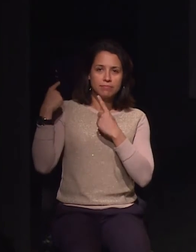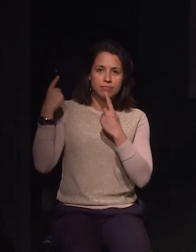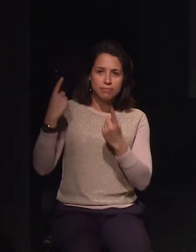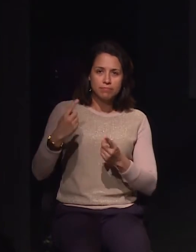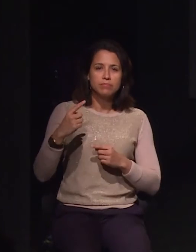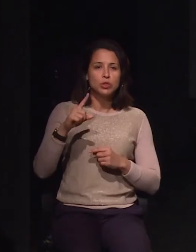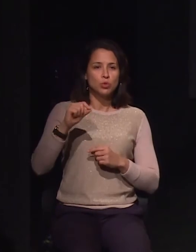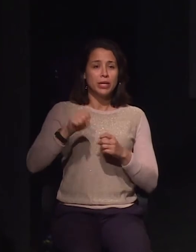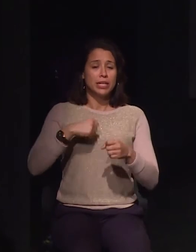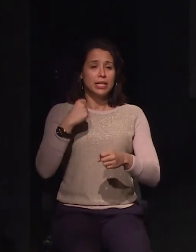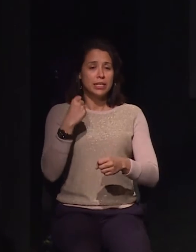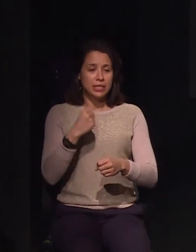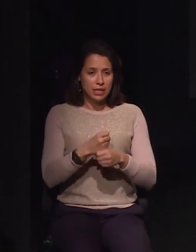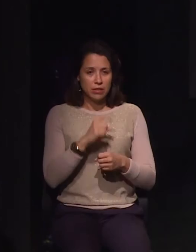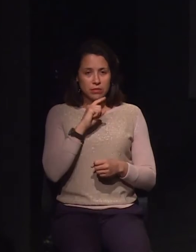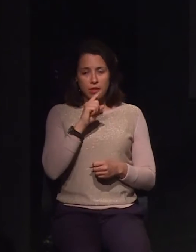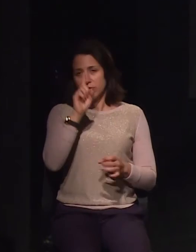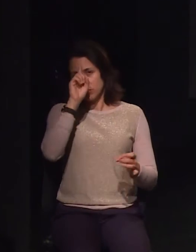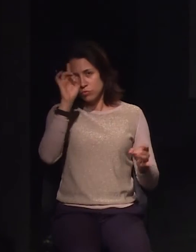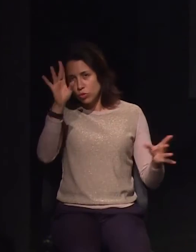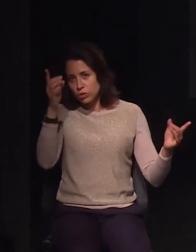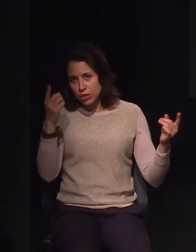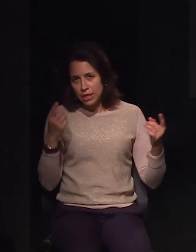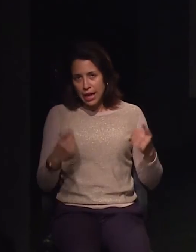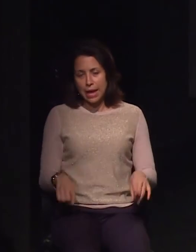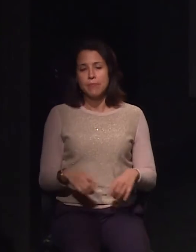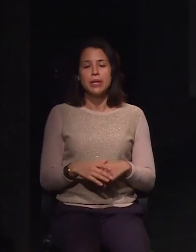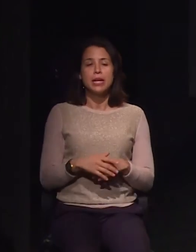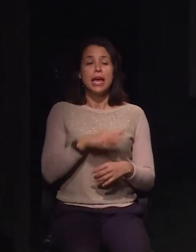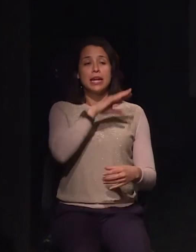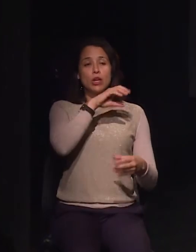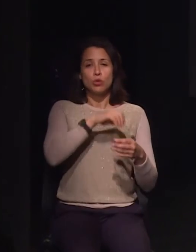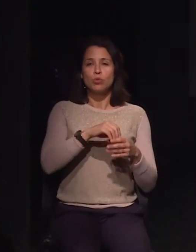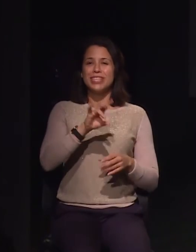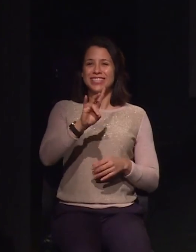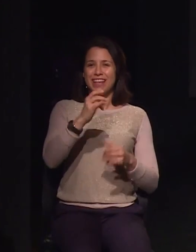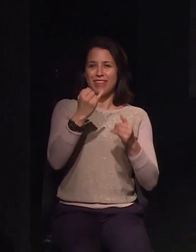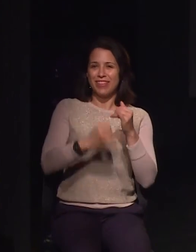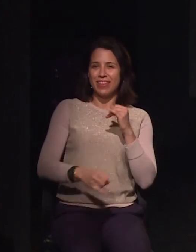last words that these men spoke last, and what we did was we worked with the composer